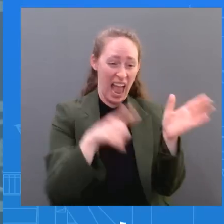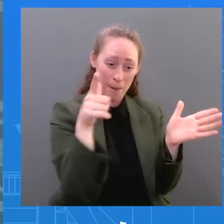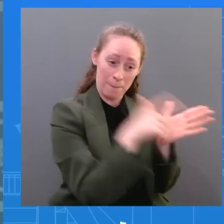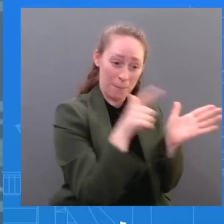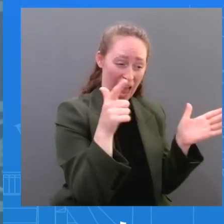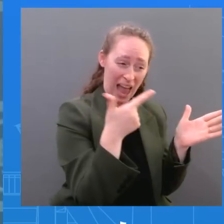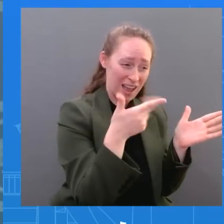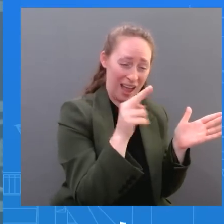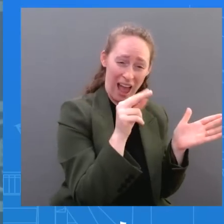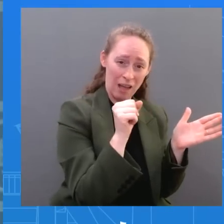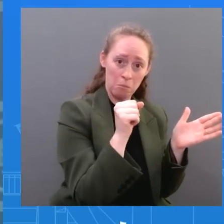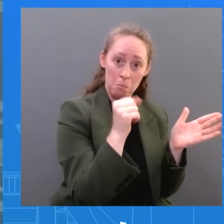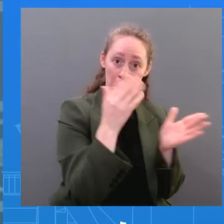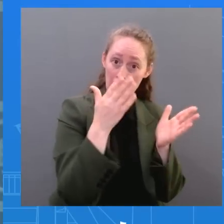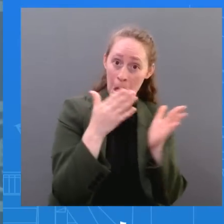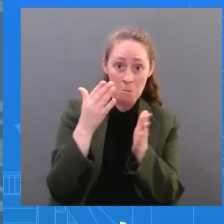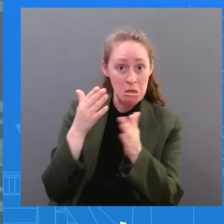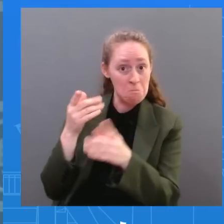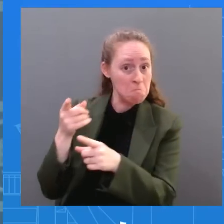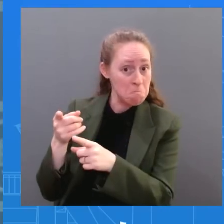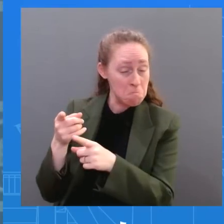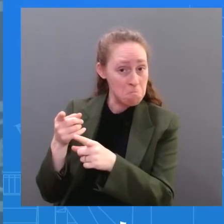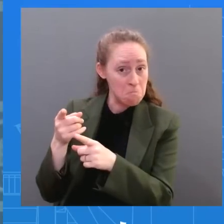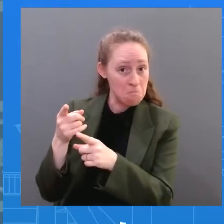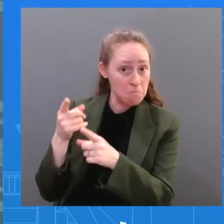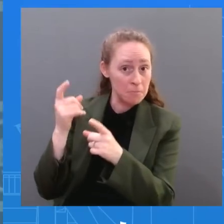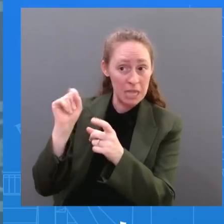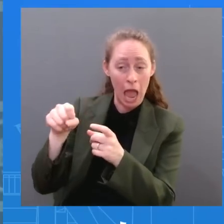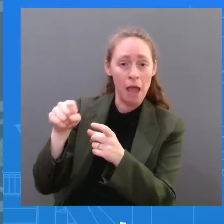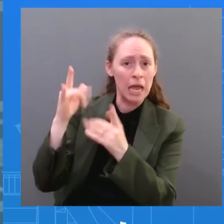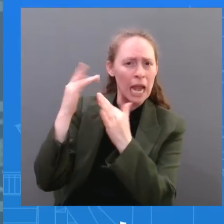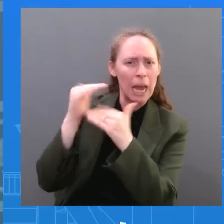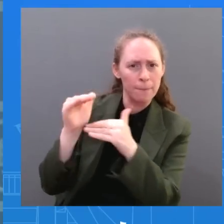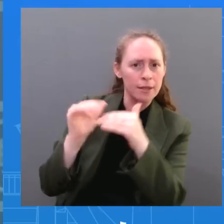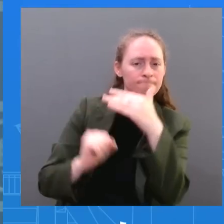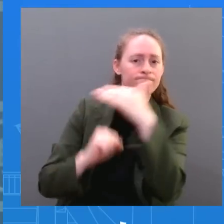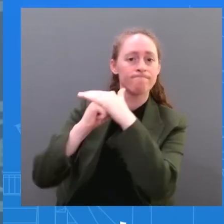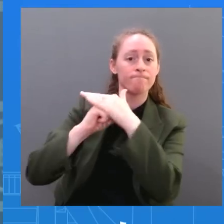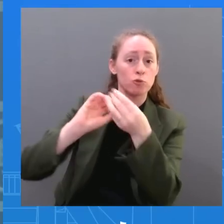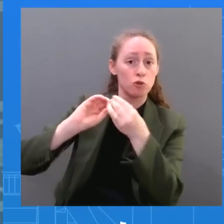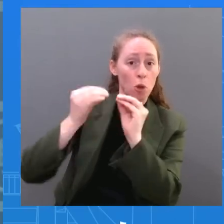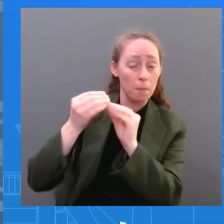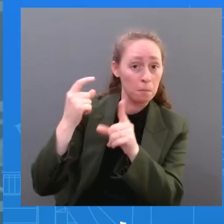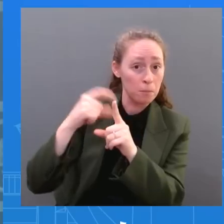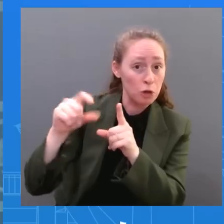to really have a comprehensive gun reform is through legislation,